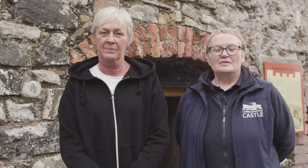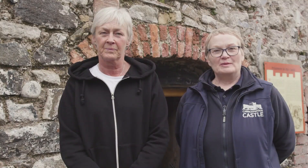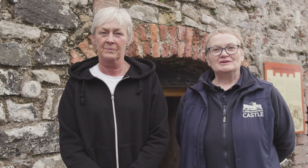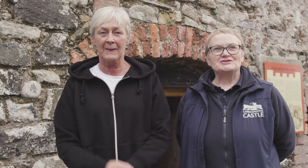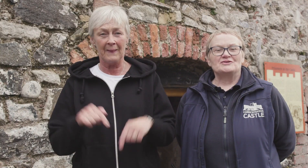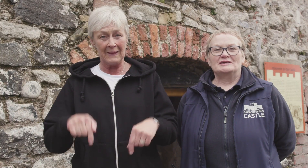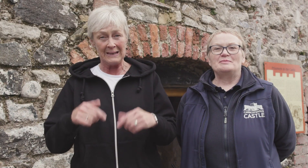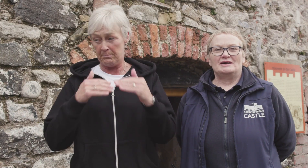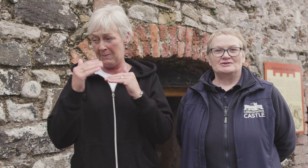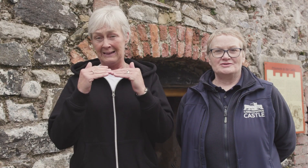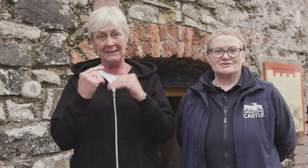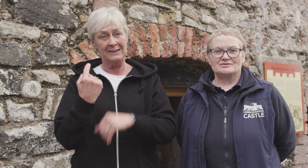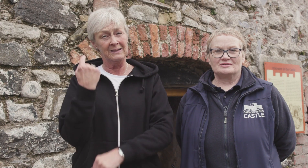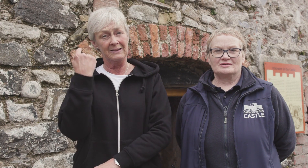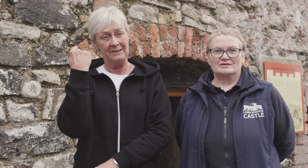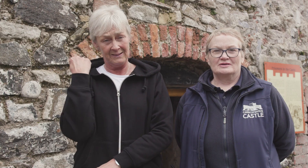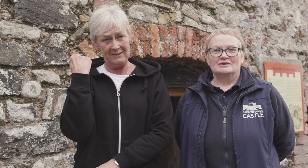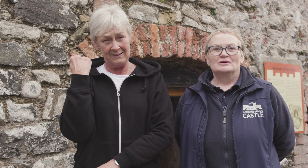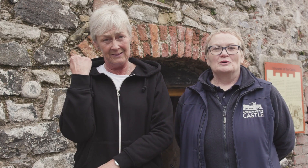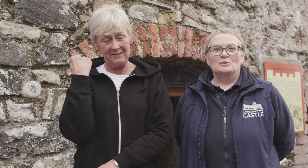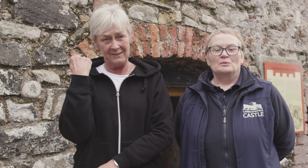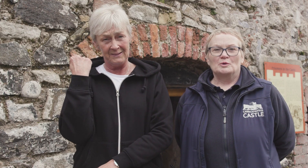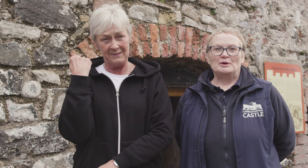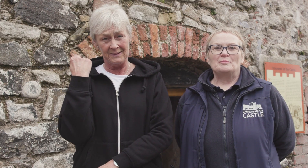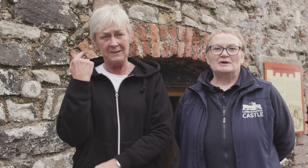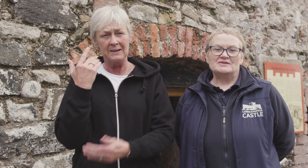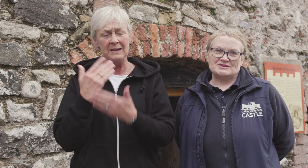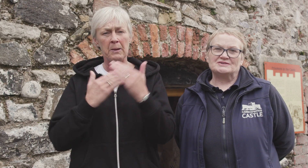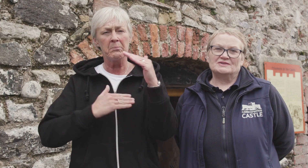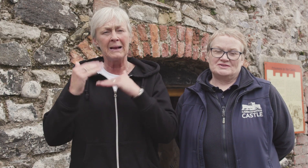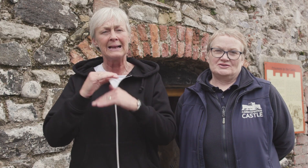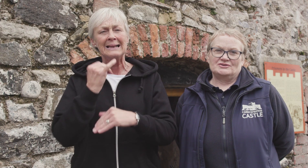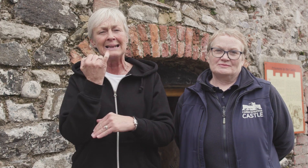The buildings directly behind us were put up in the 16th century.